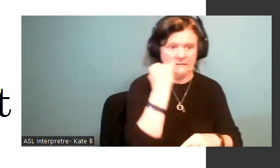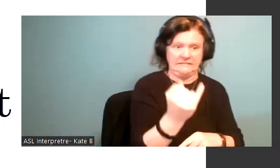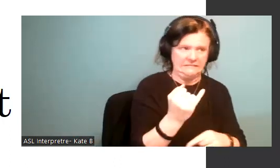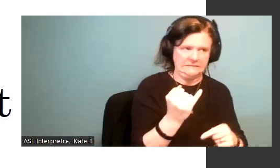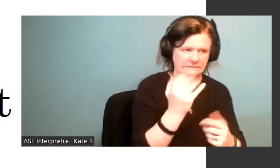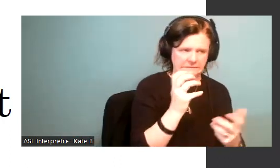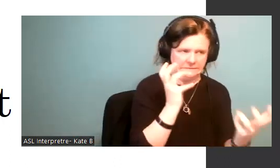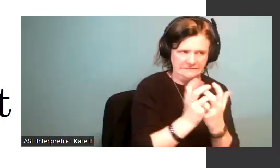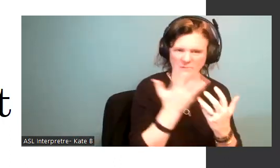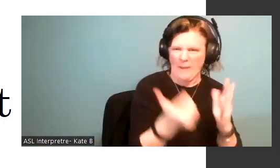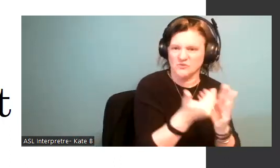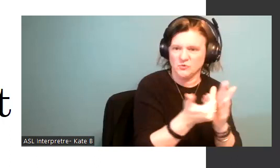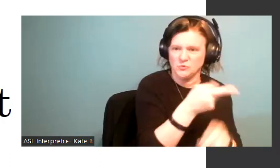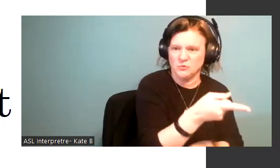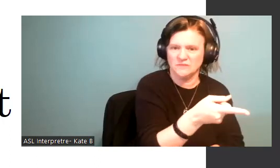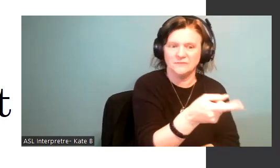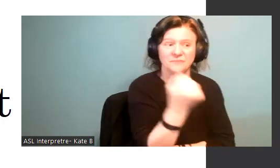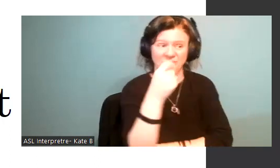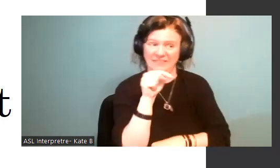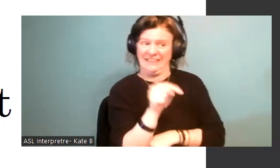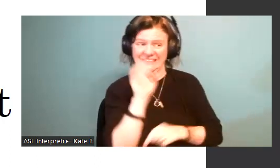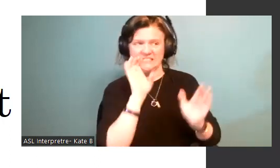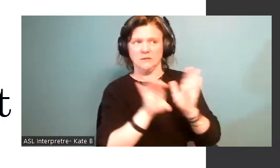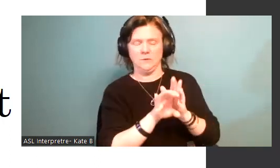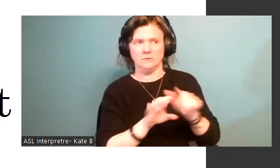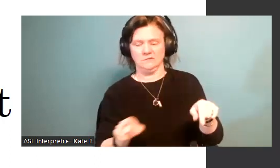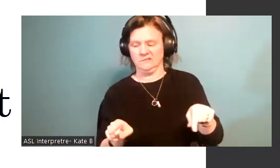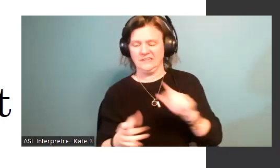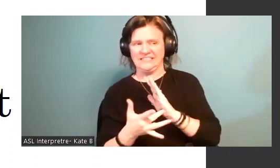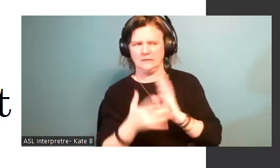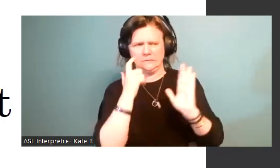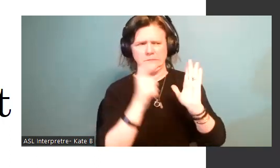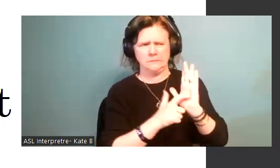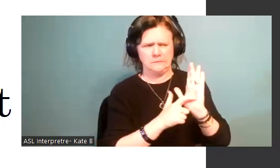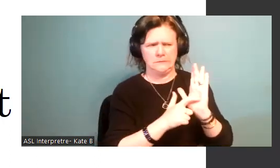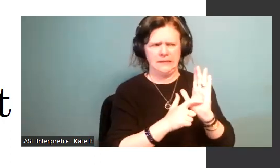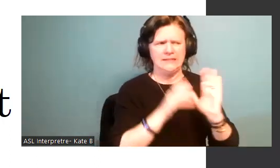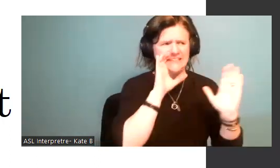be read. In the case of a scaled vector graphic, a screen reader might struggle with, since it is